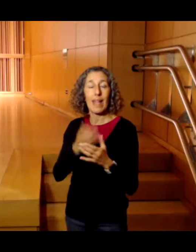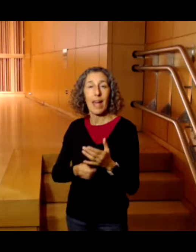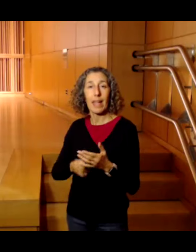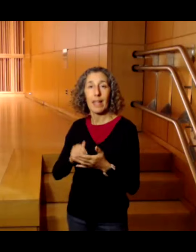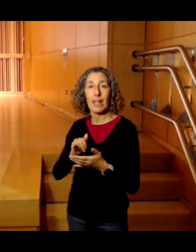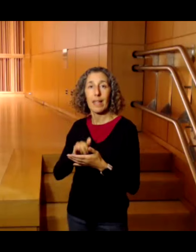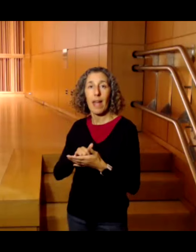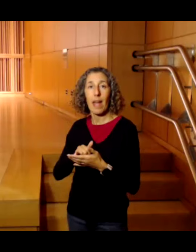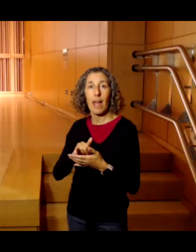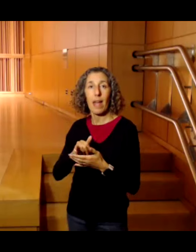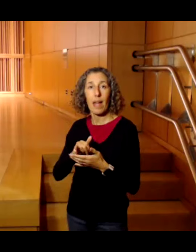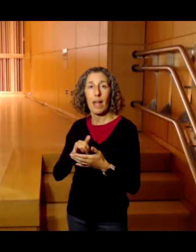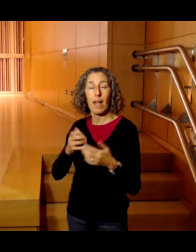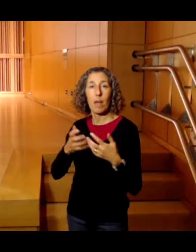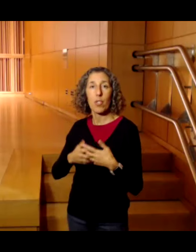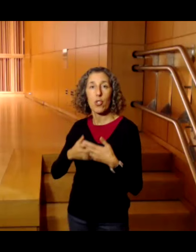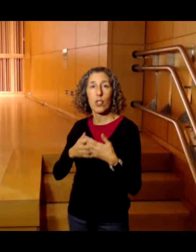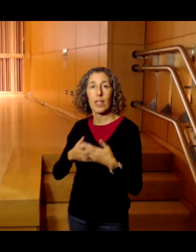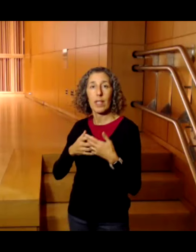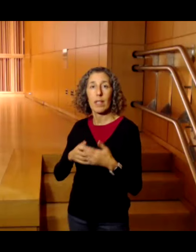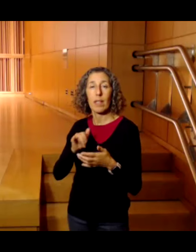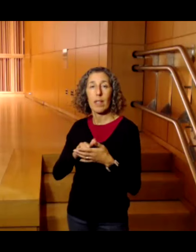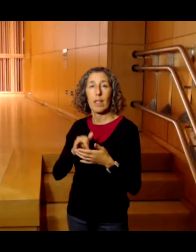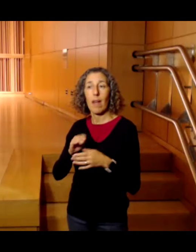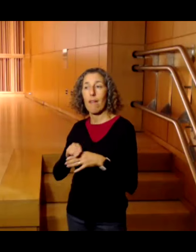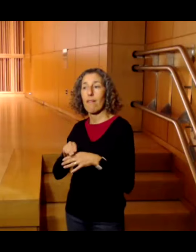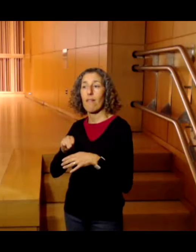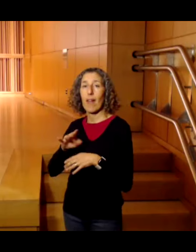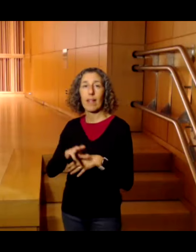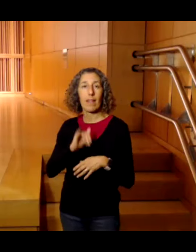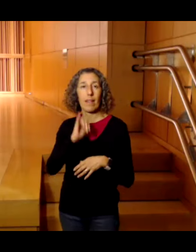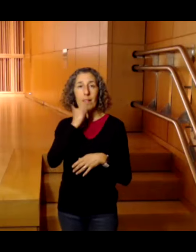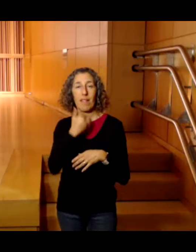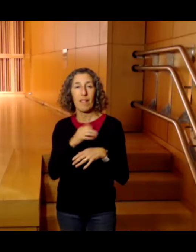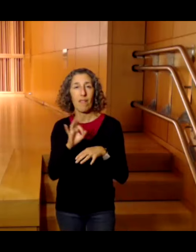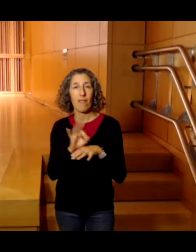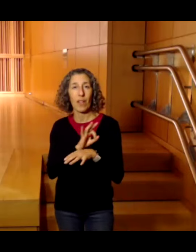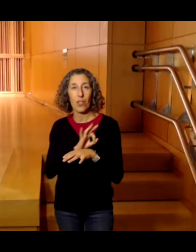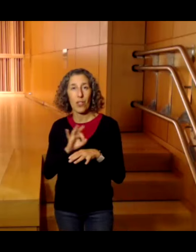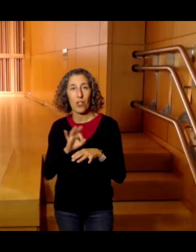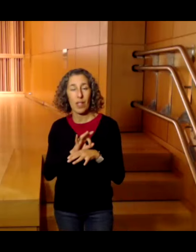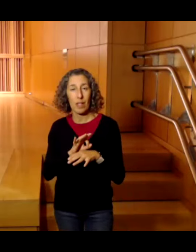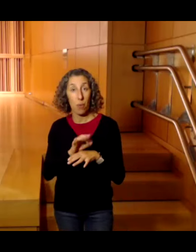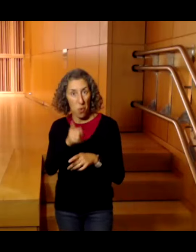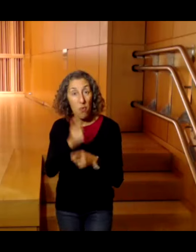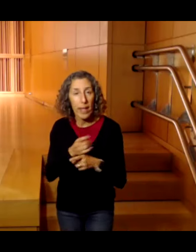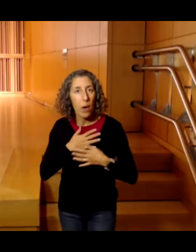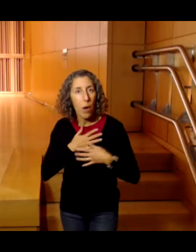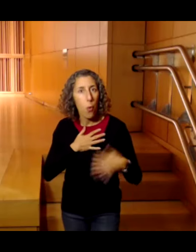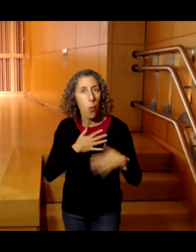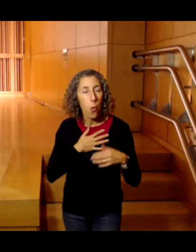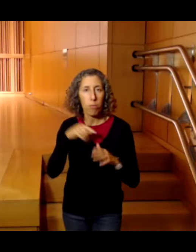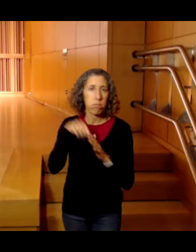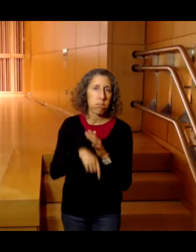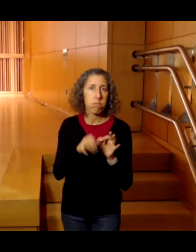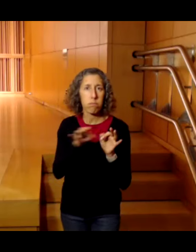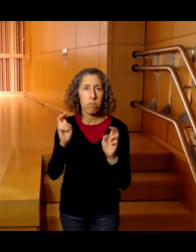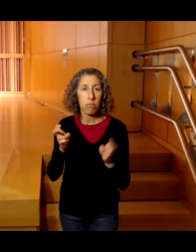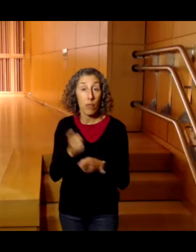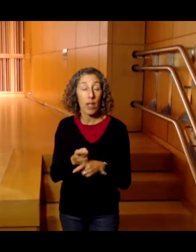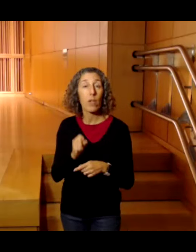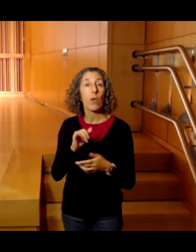It's dysfunction, unquote. Right? What I love about Robert's work, from Contrigal union.